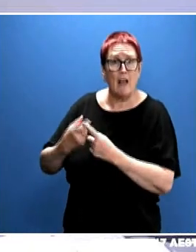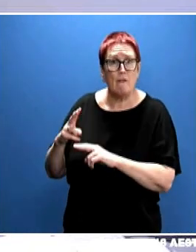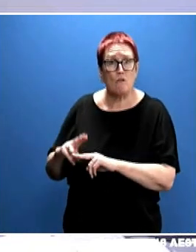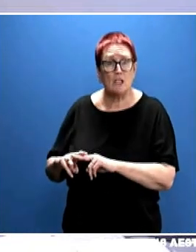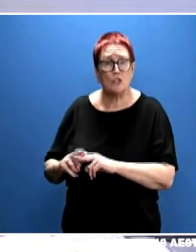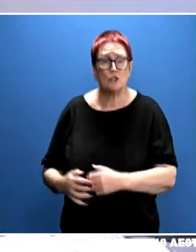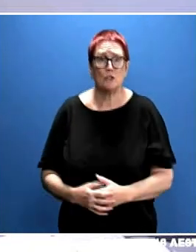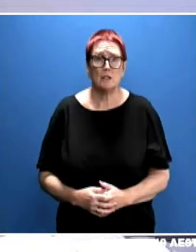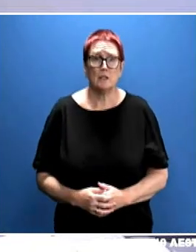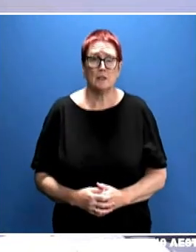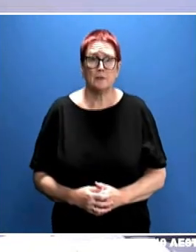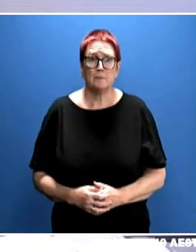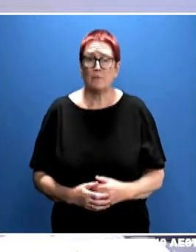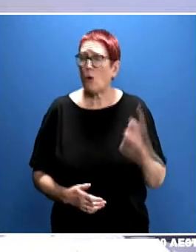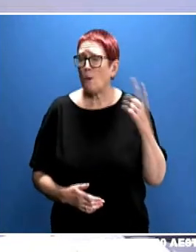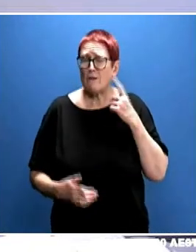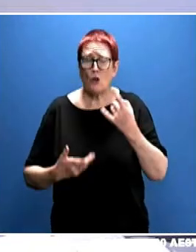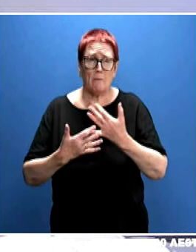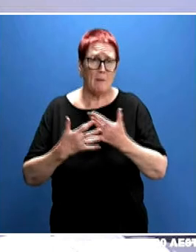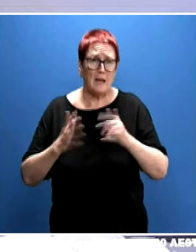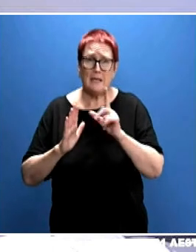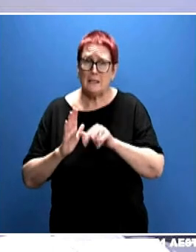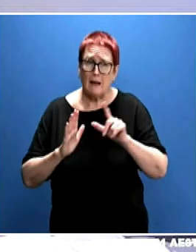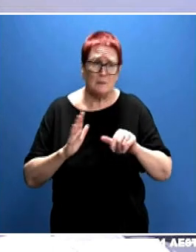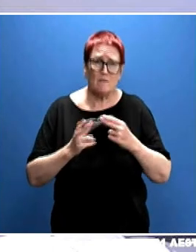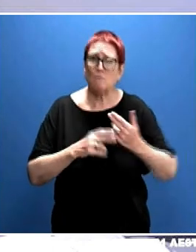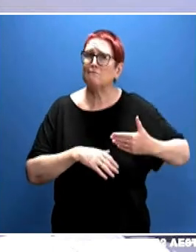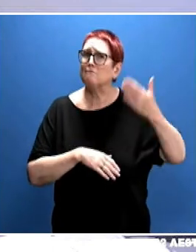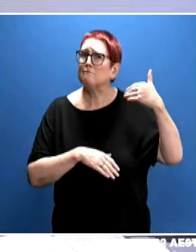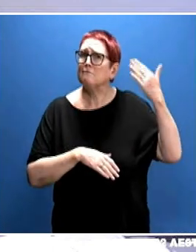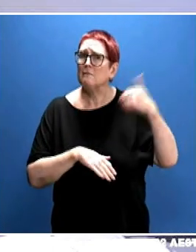As we've heard repeatedly in other hearings of the Royal Commission,